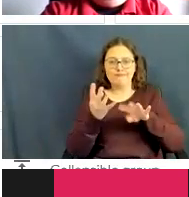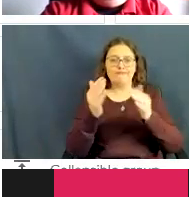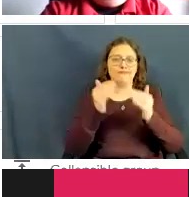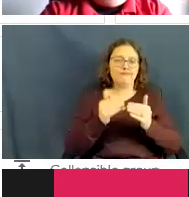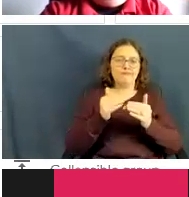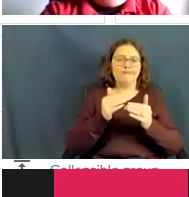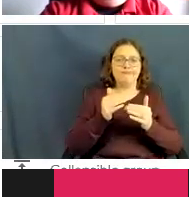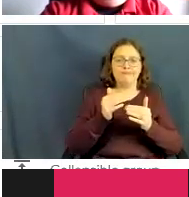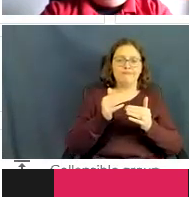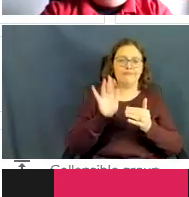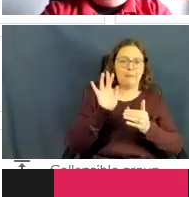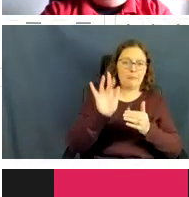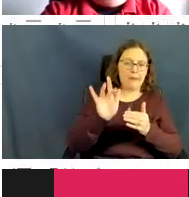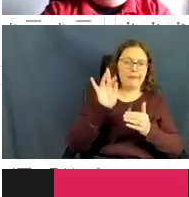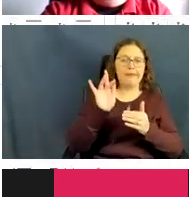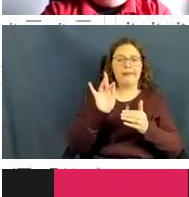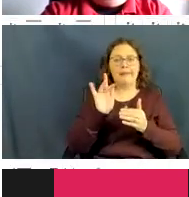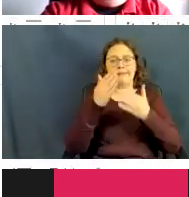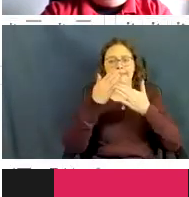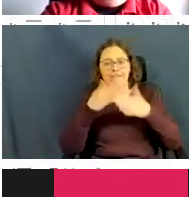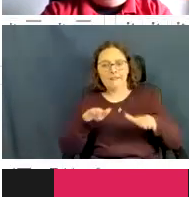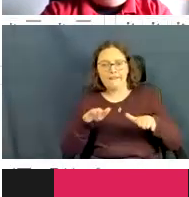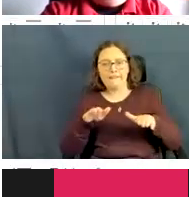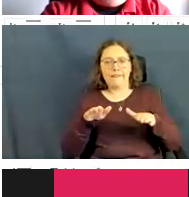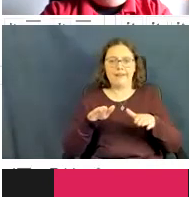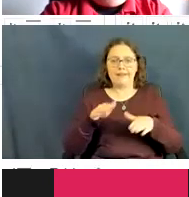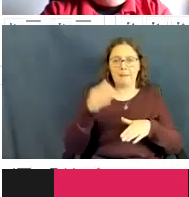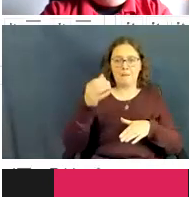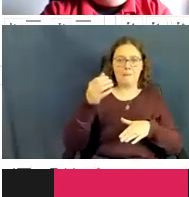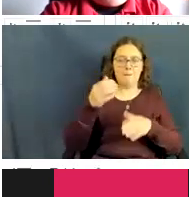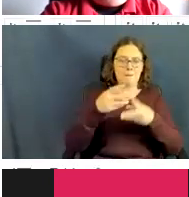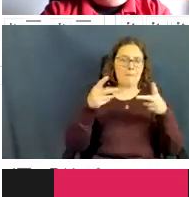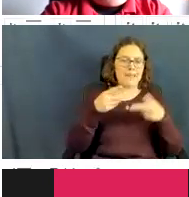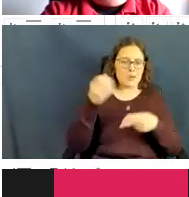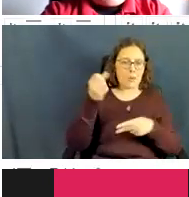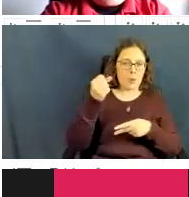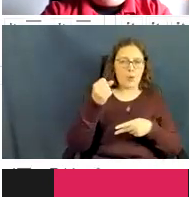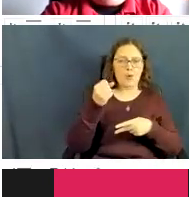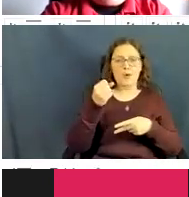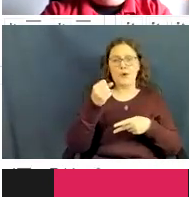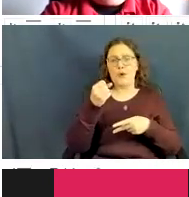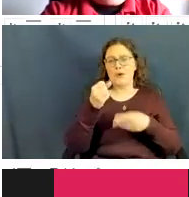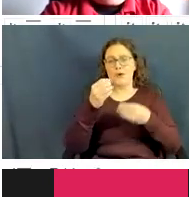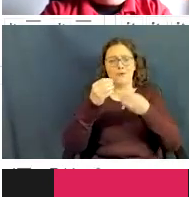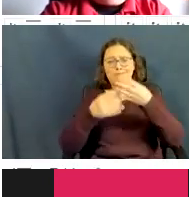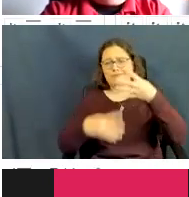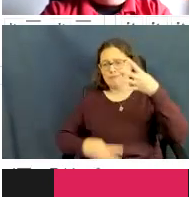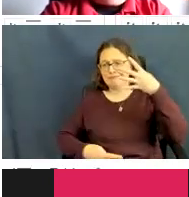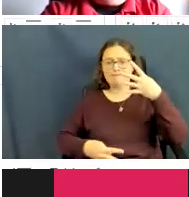You can even open up a published portfolio and continue to edit it and the published